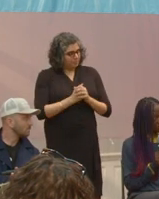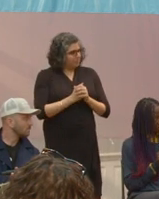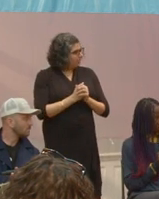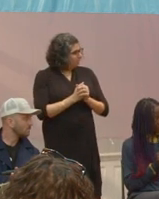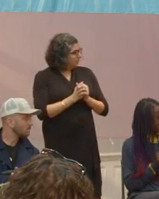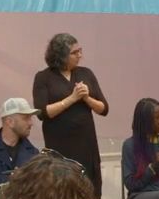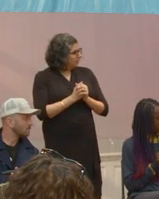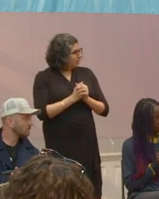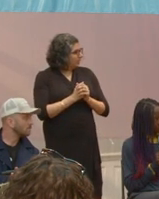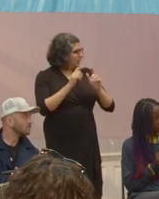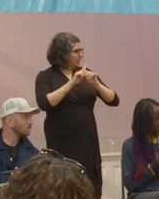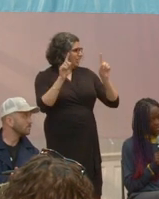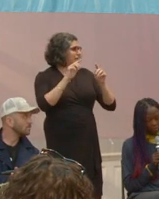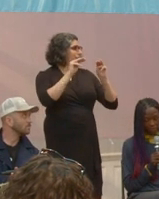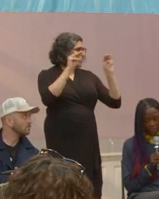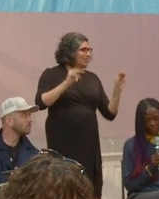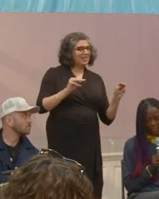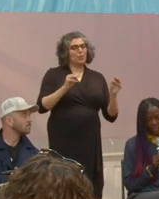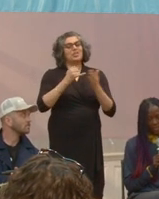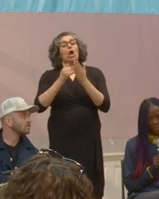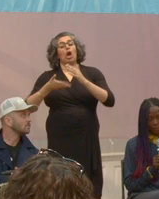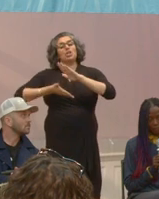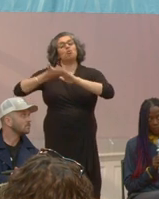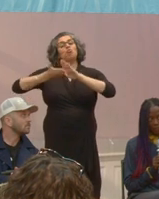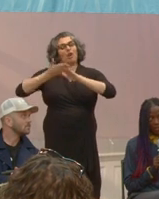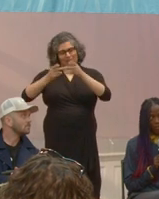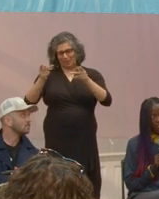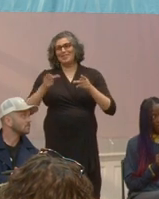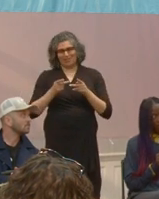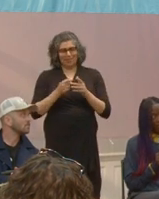events and artist-run spaces and galleries. I'll just say that I